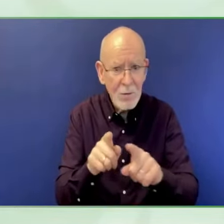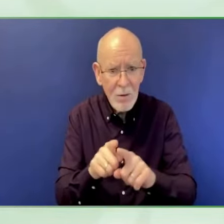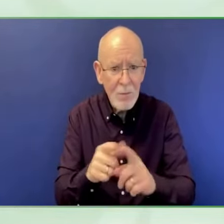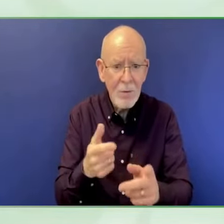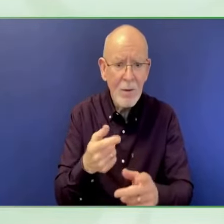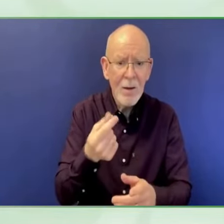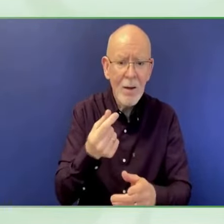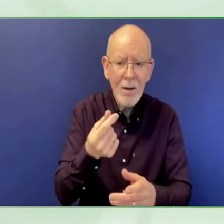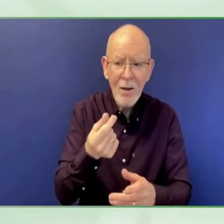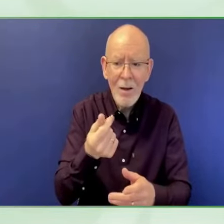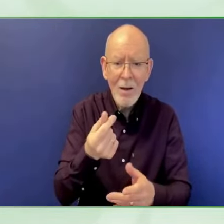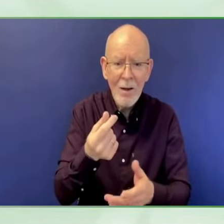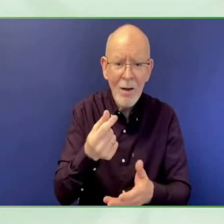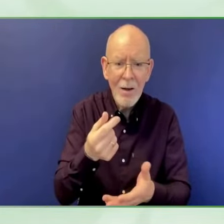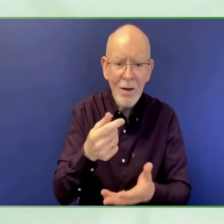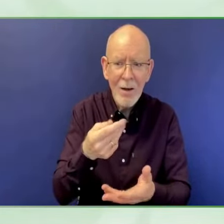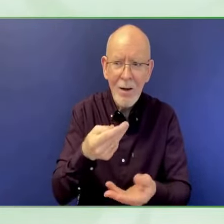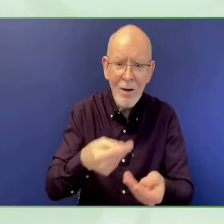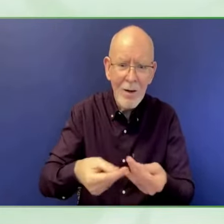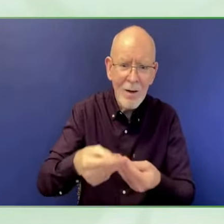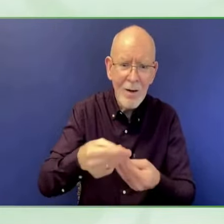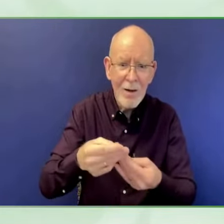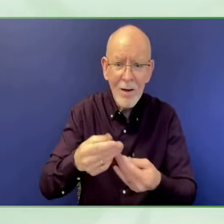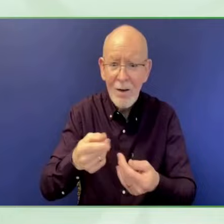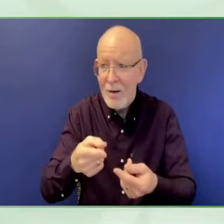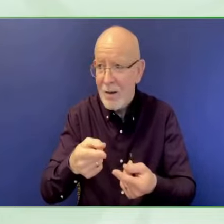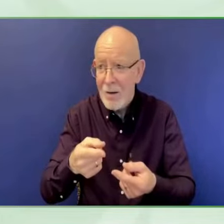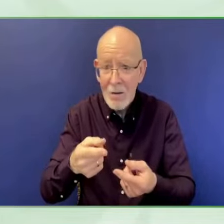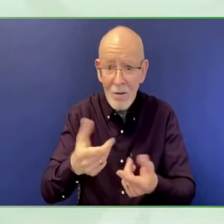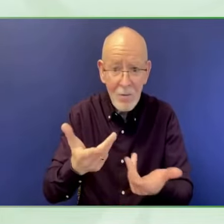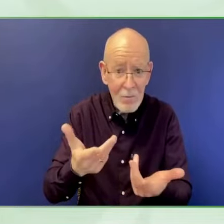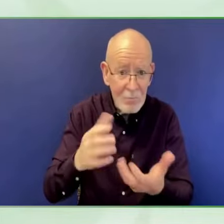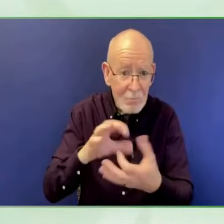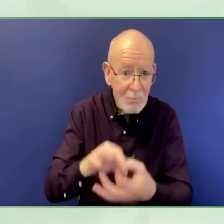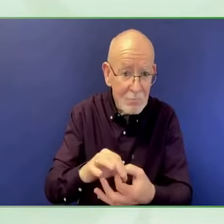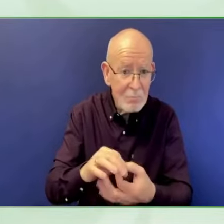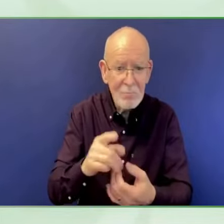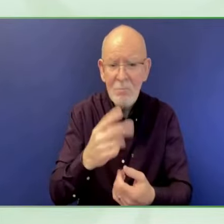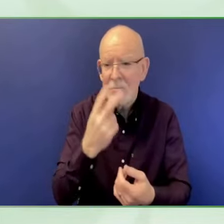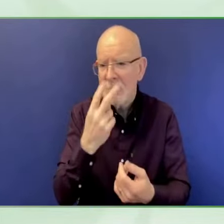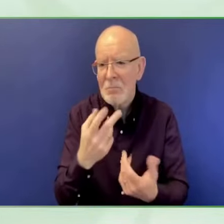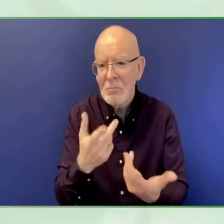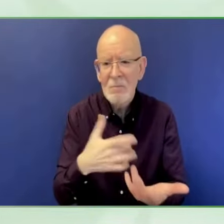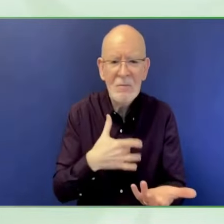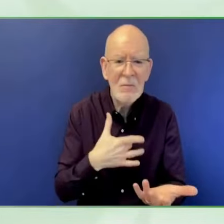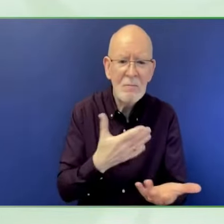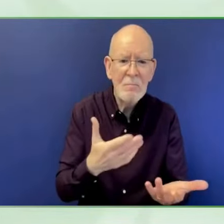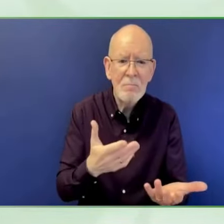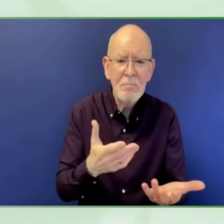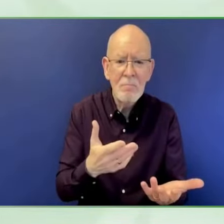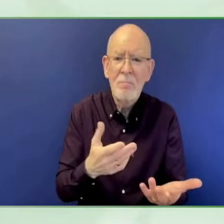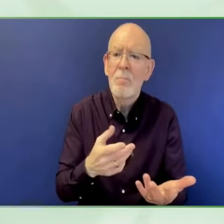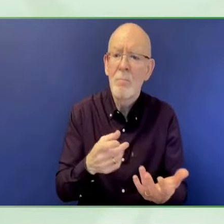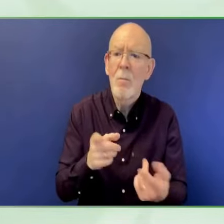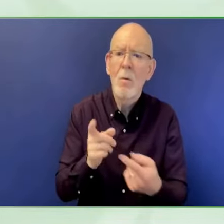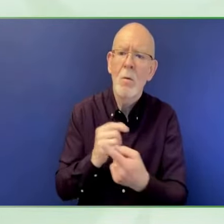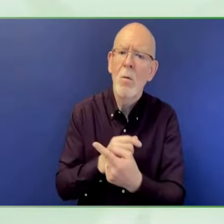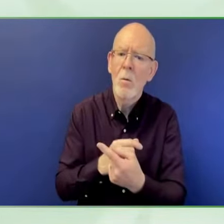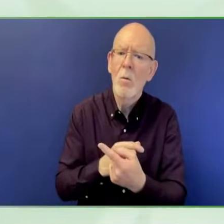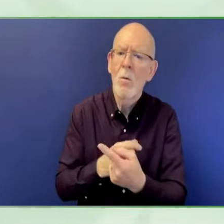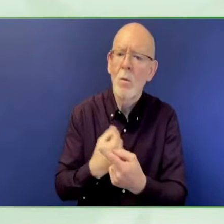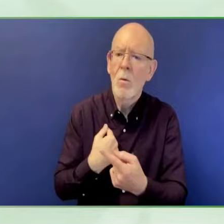There is a difference between countries and you can feel it.